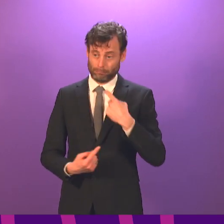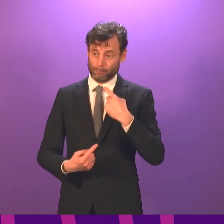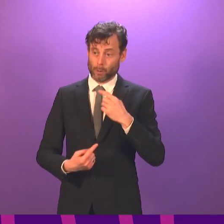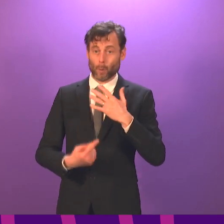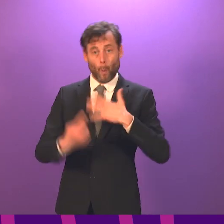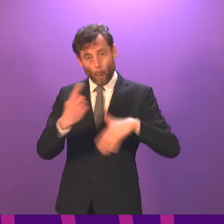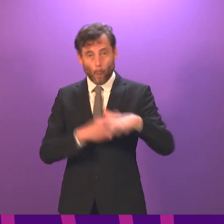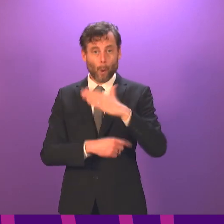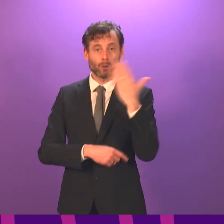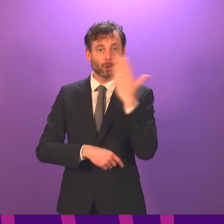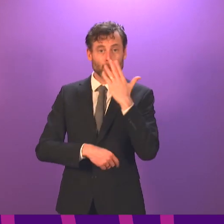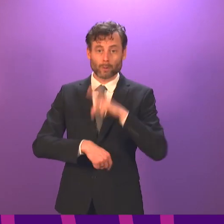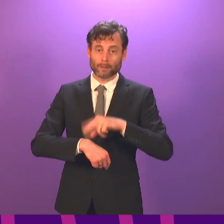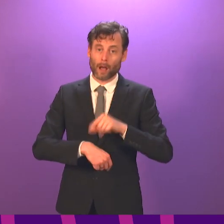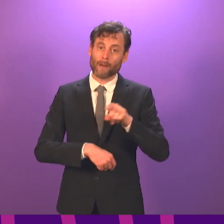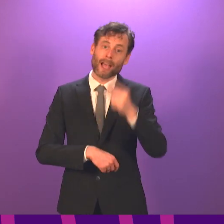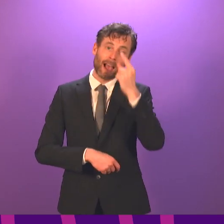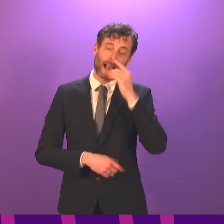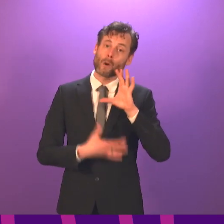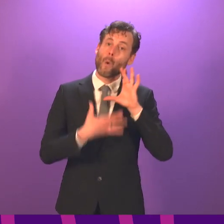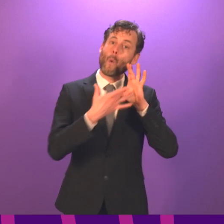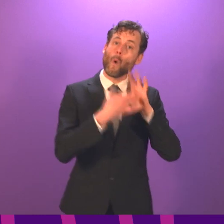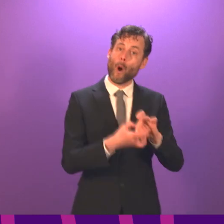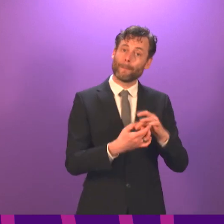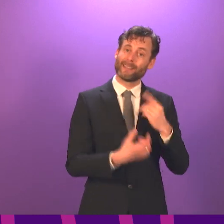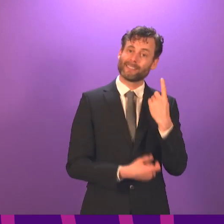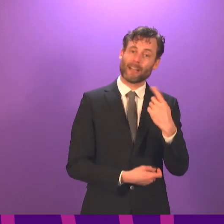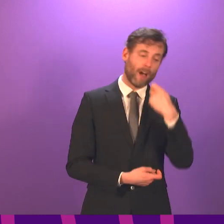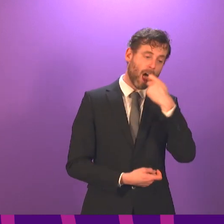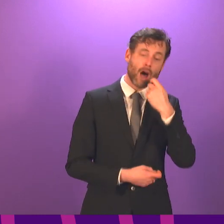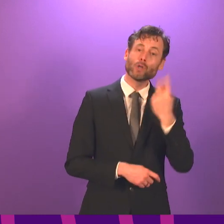staff and senior phase pupils and is another layer of assurance.